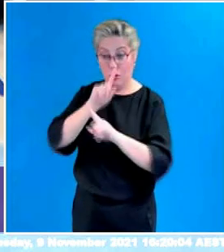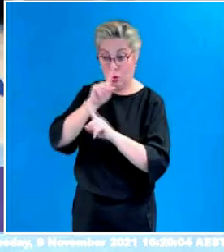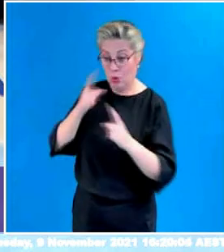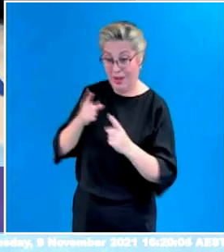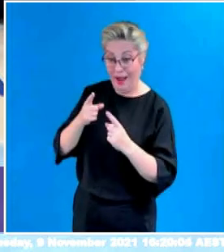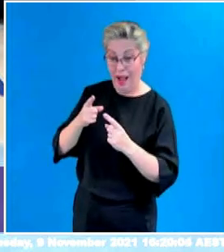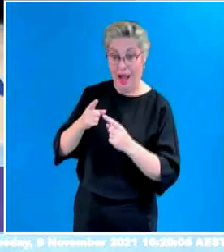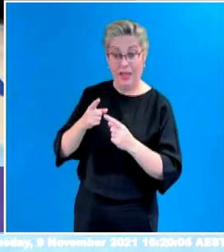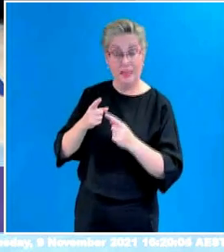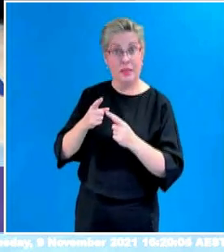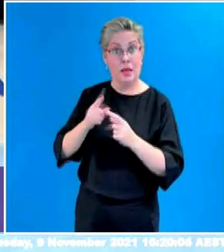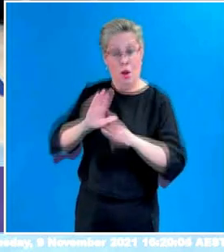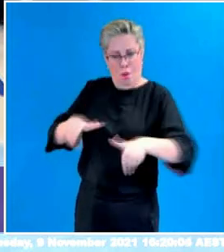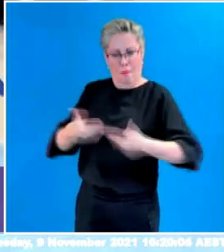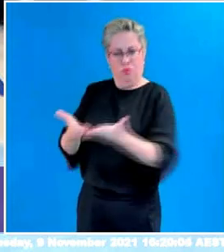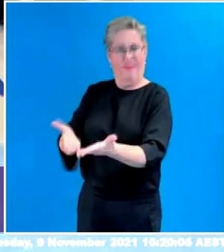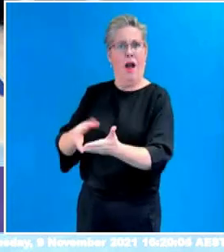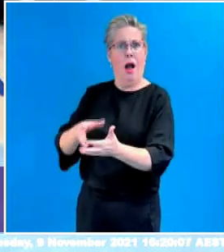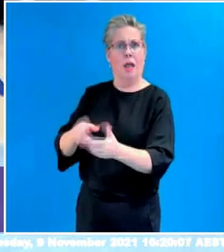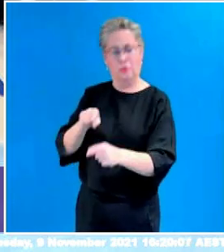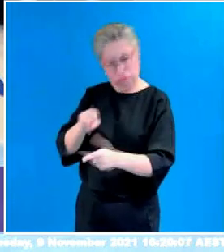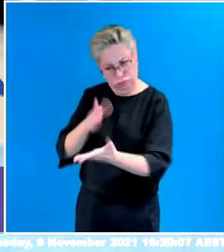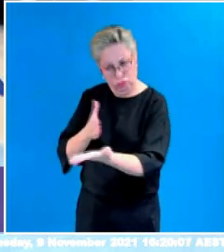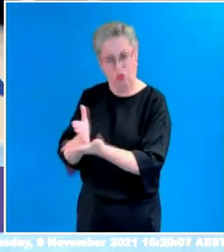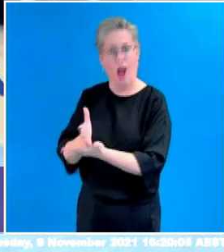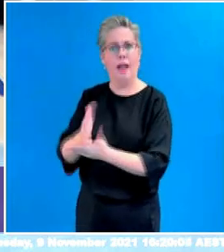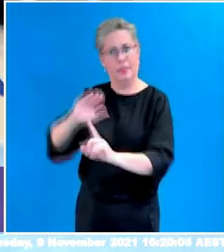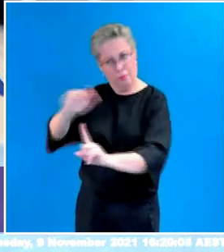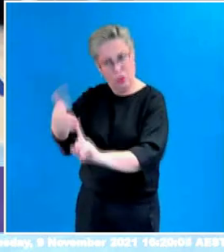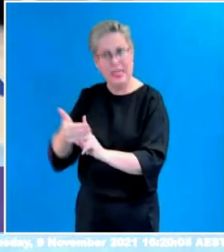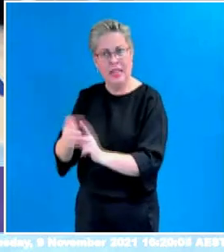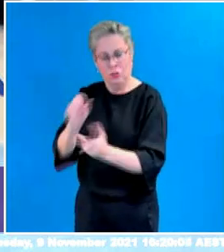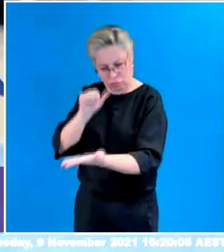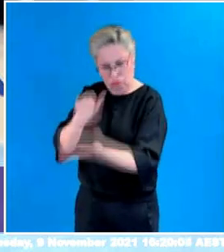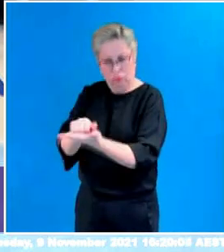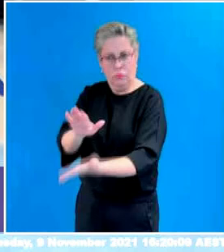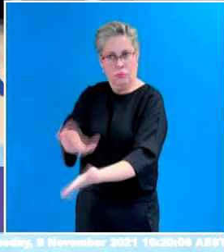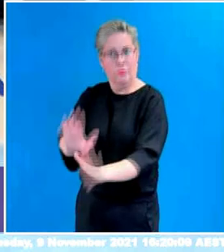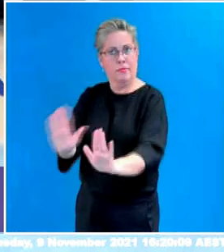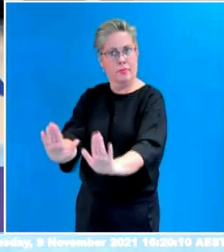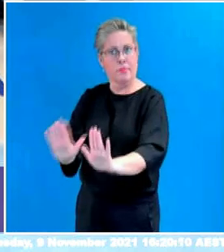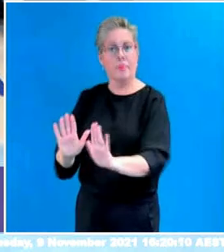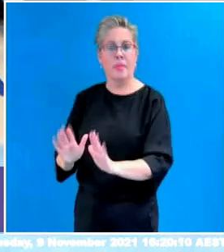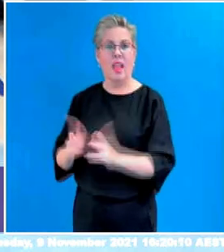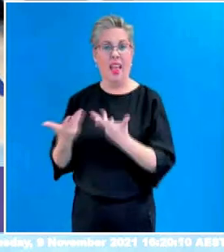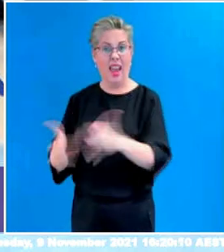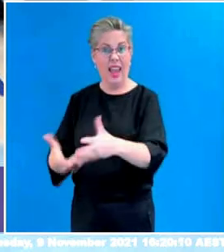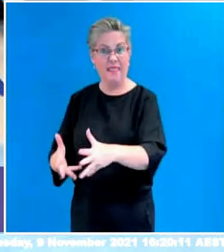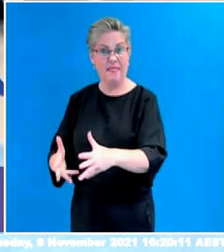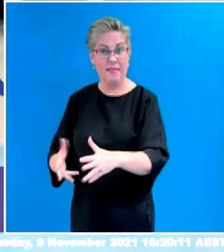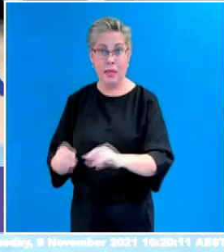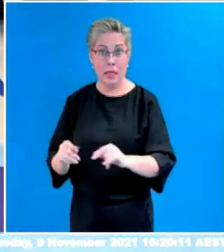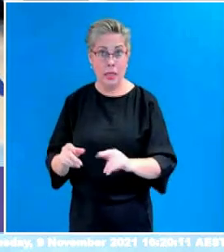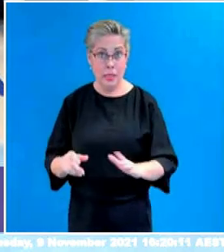To pick a relatively simple example,